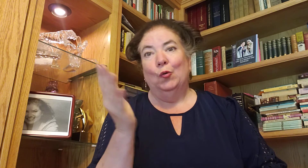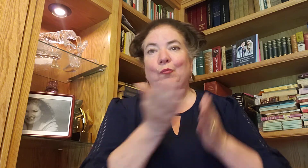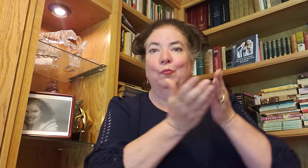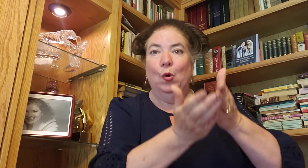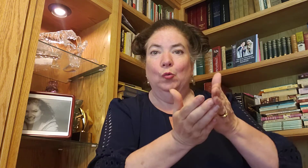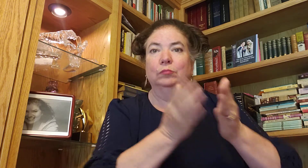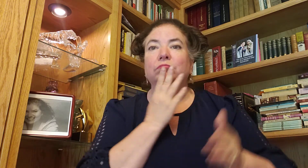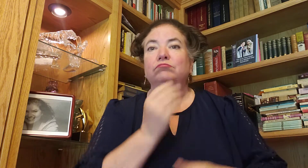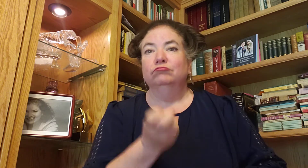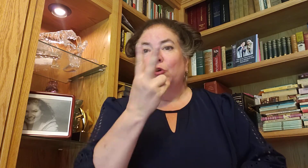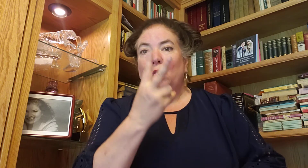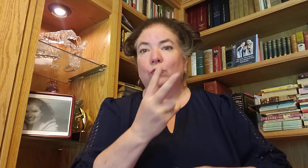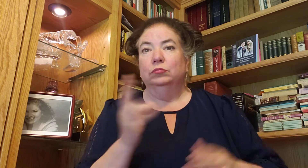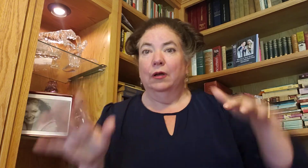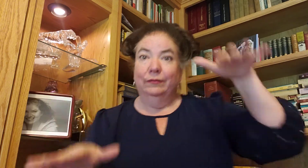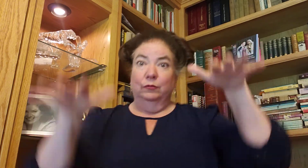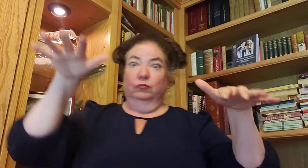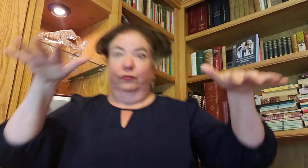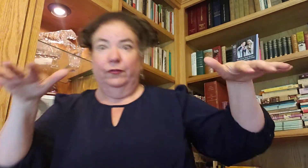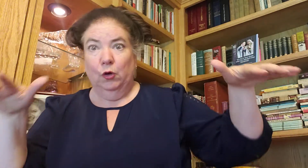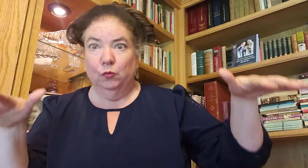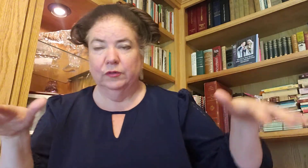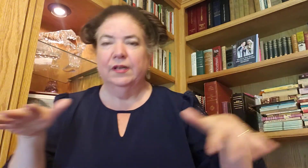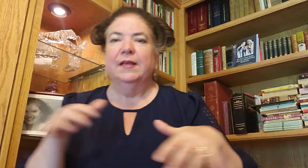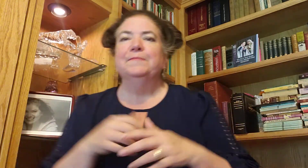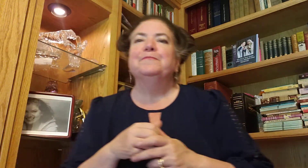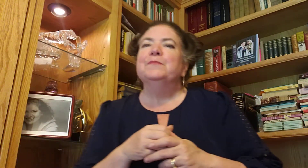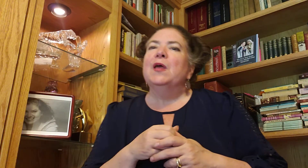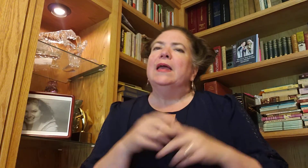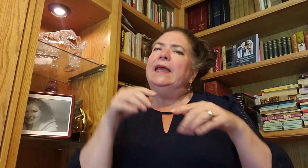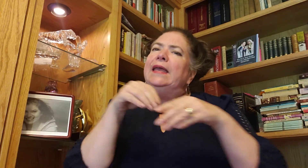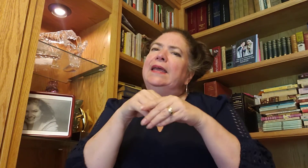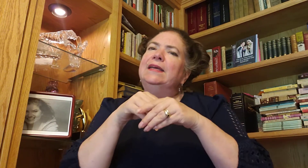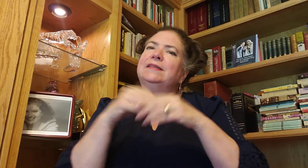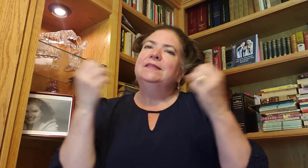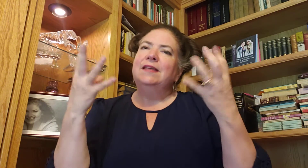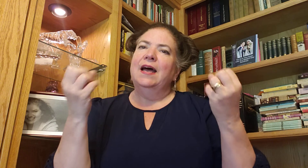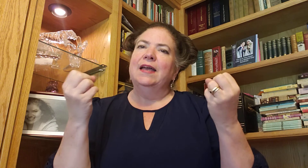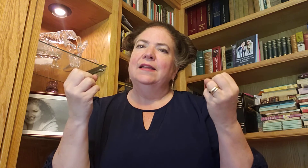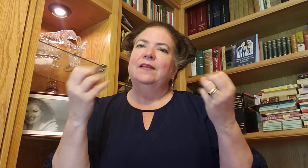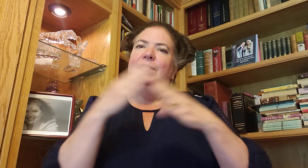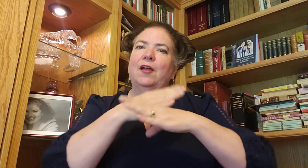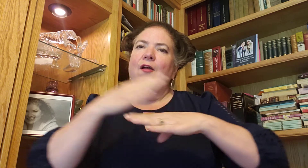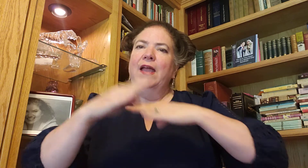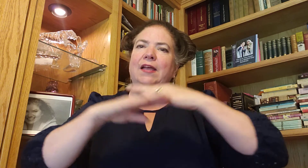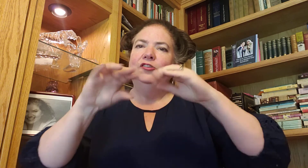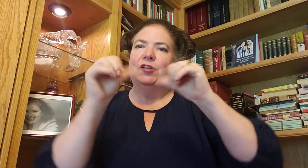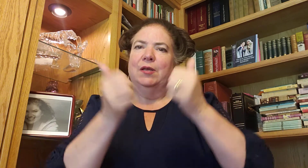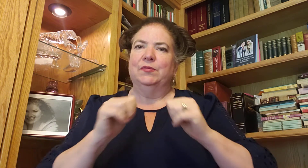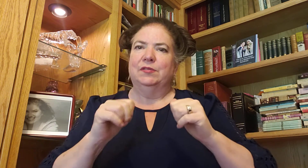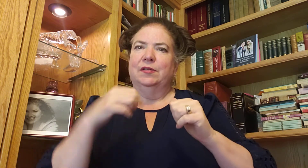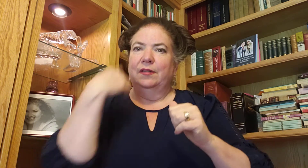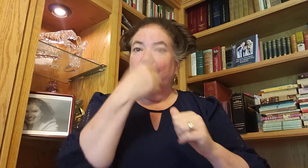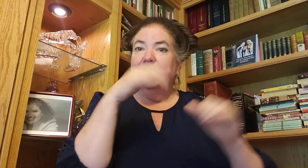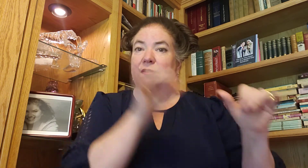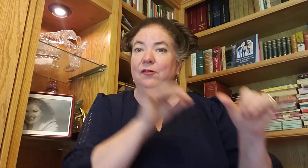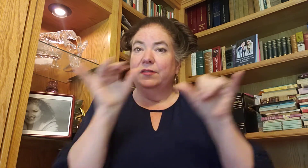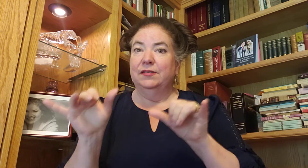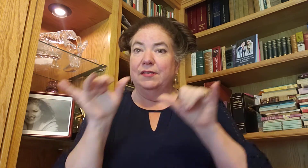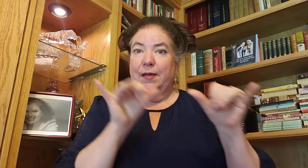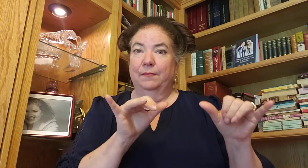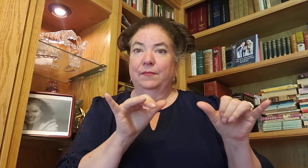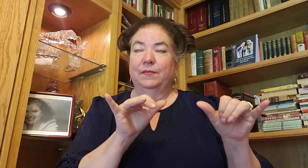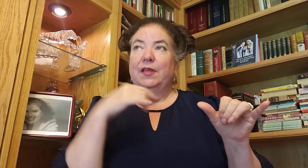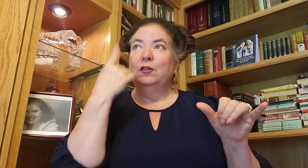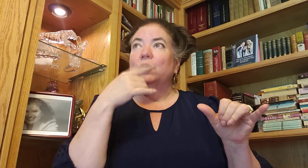boat, goat, float. In Sign, they are hand shapes that look the same. They look the